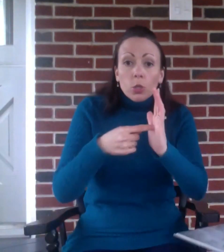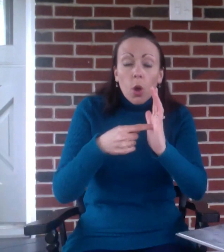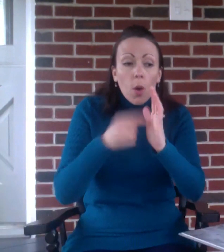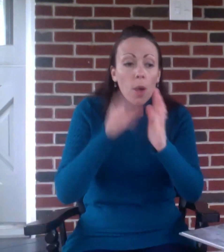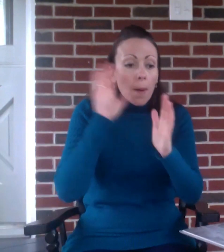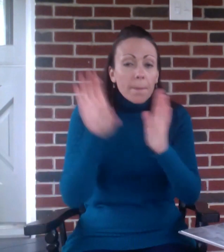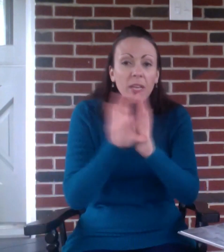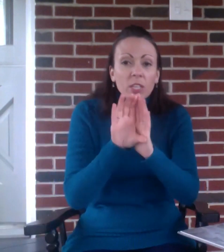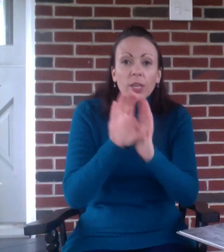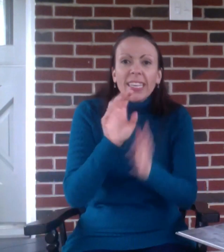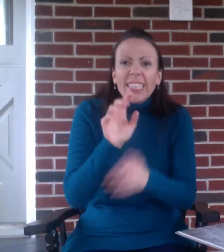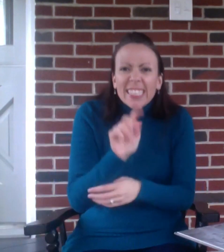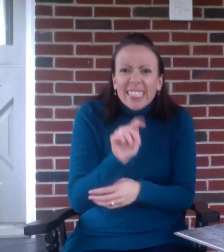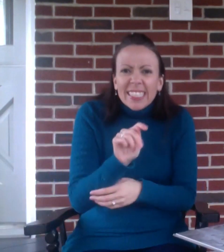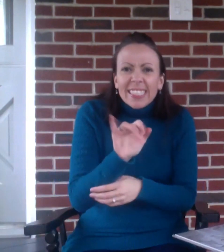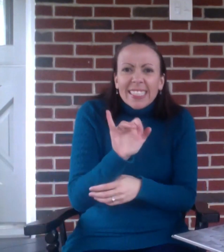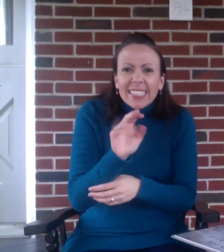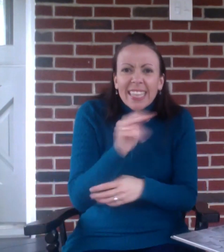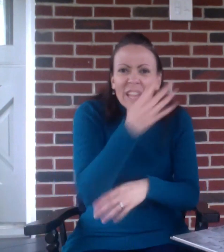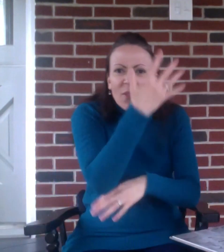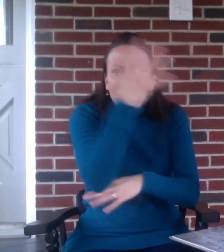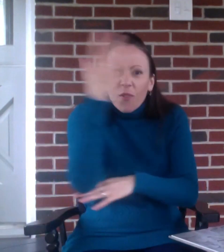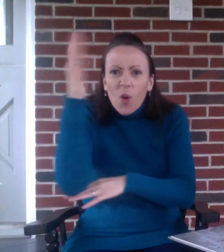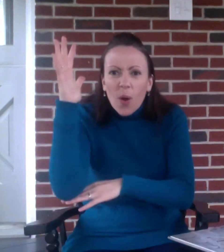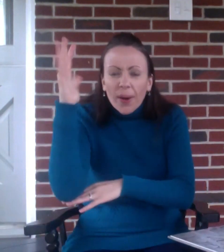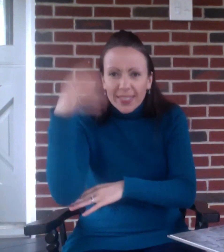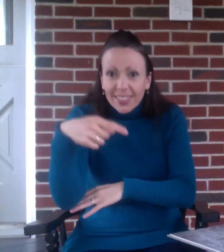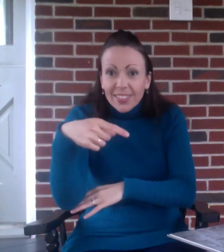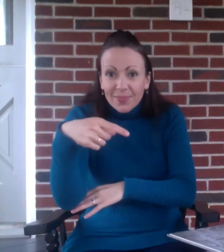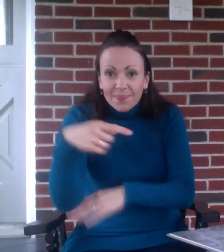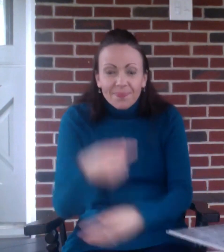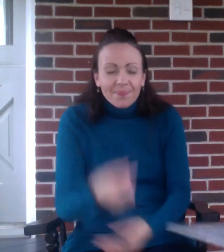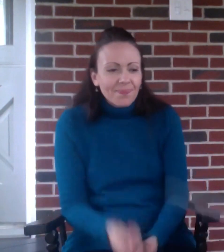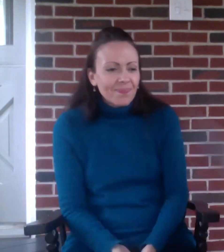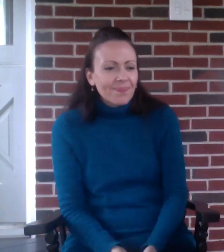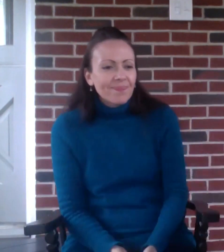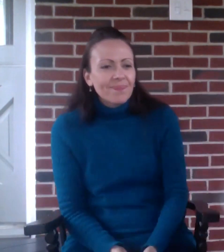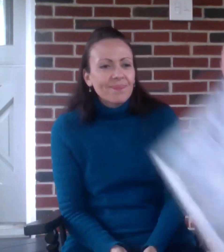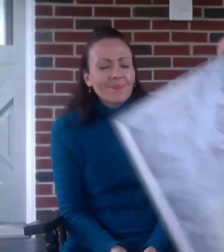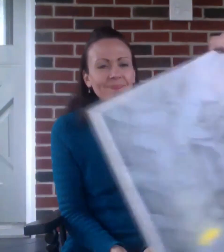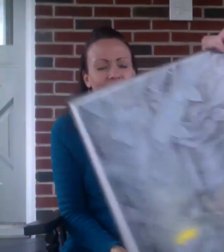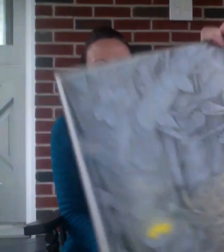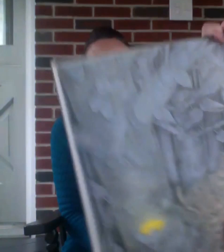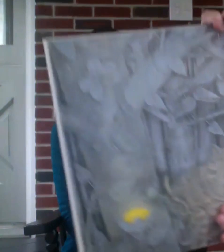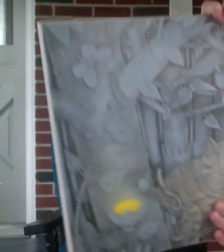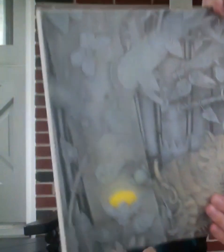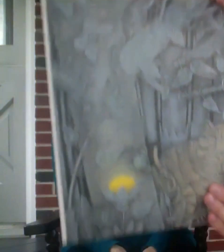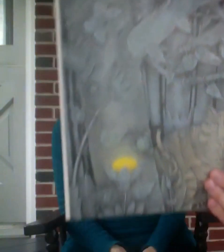So here we go. In this Tin Forest, you can see the toucan. You can see the cat.